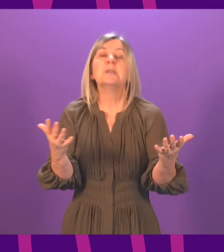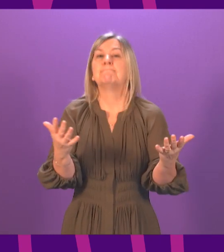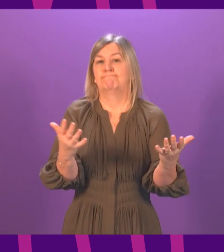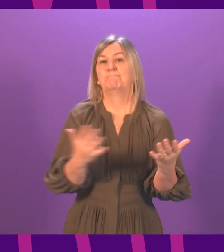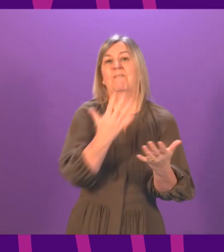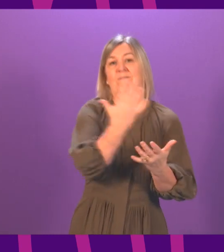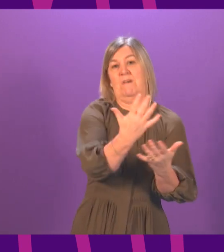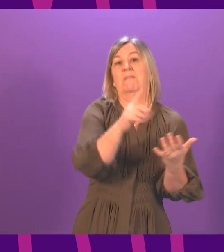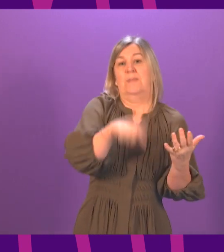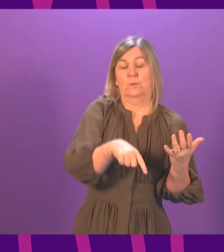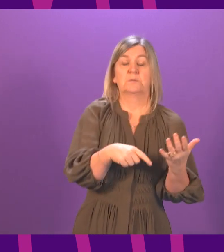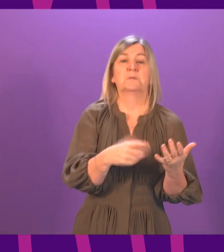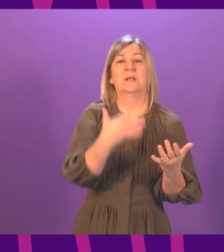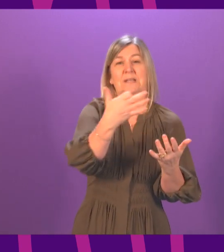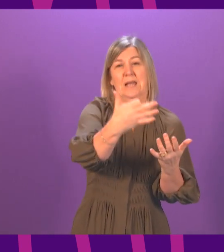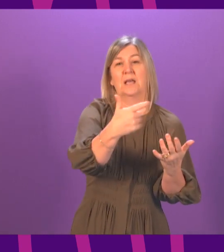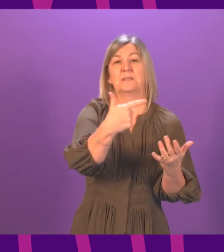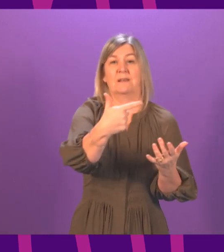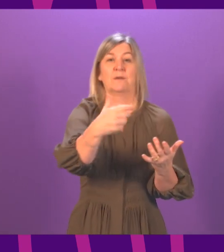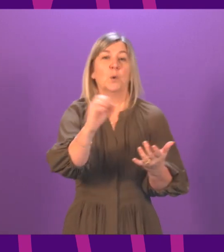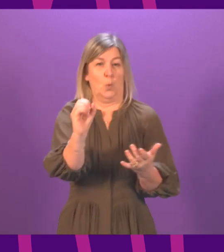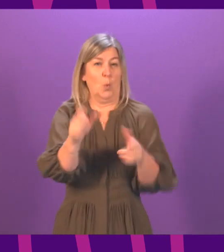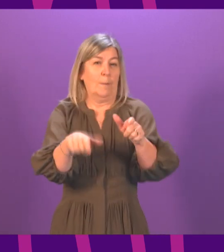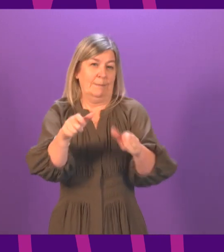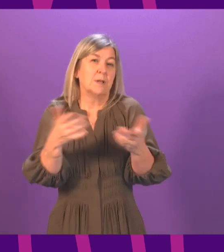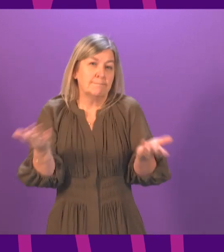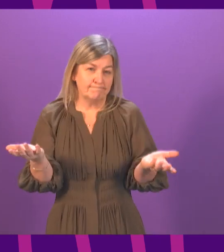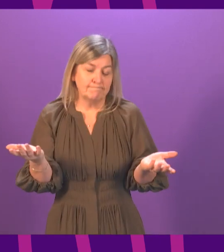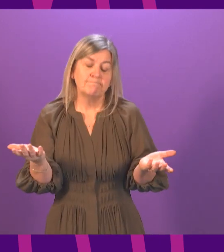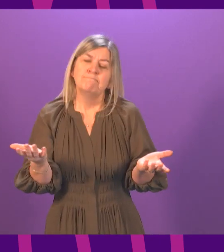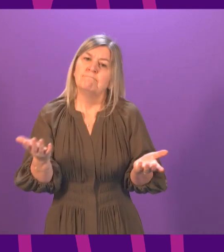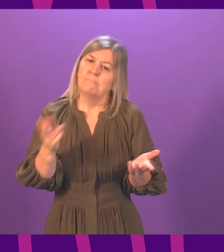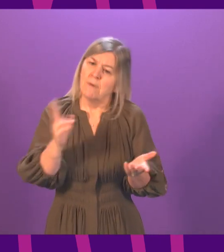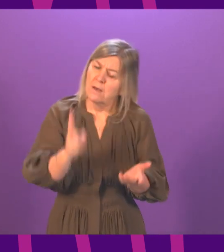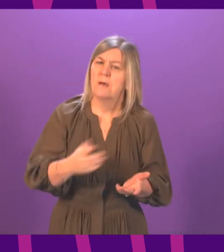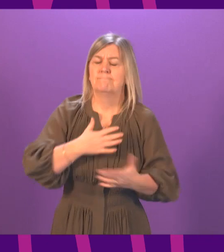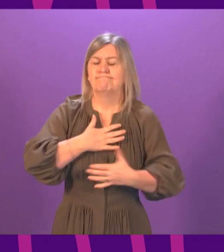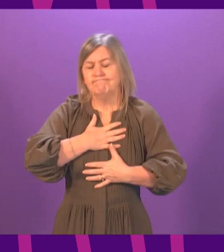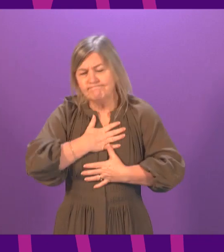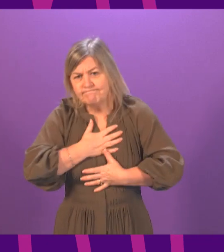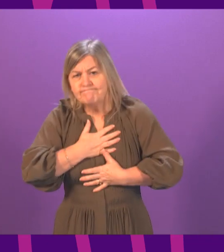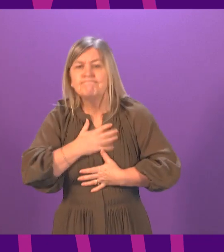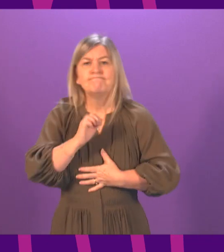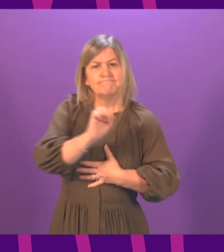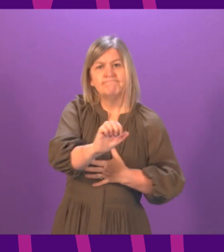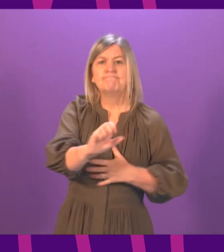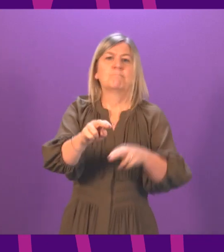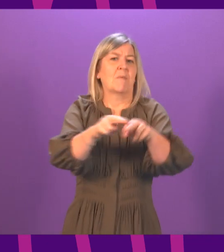5,970. Yet again, I send my condolences to everyone who has lost a loved one.